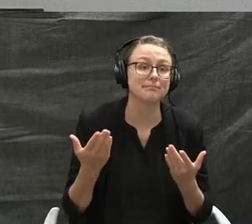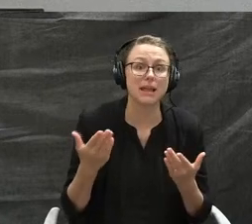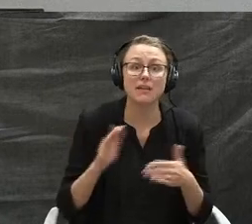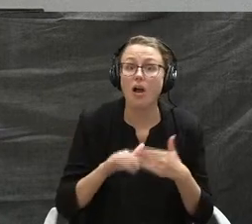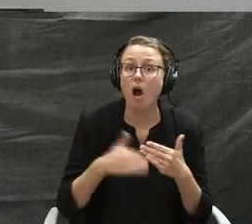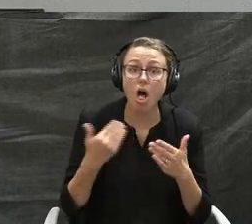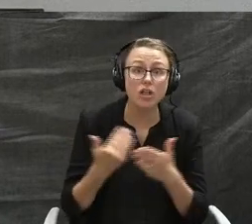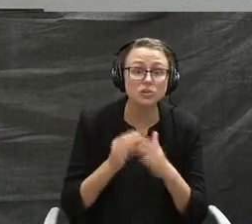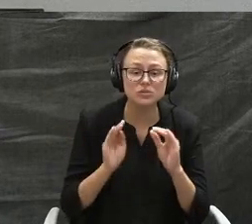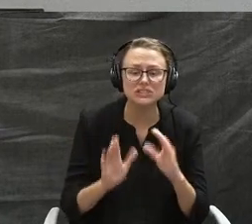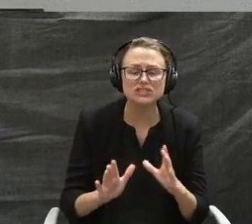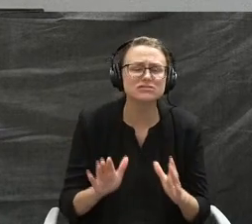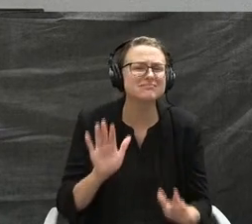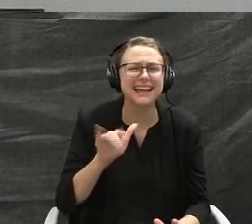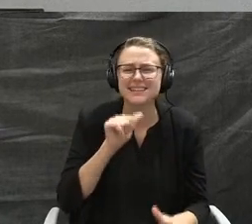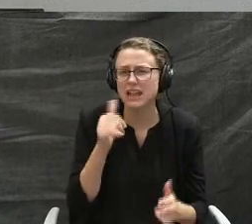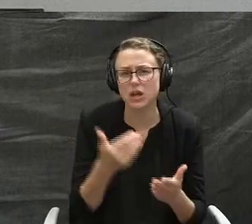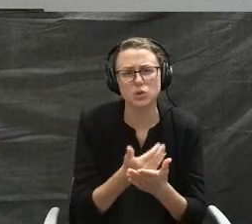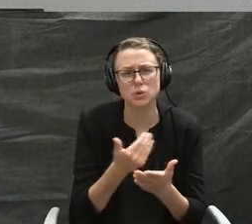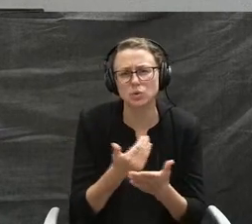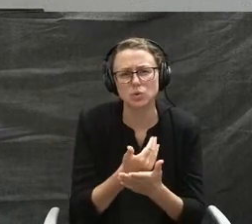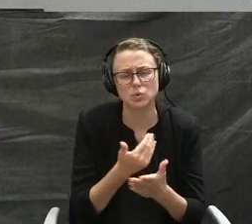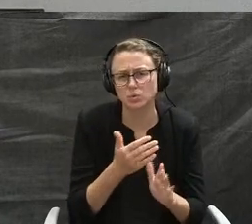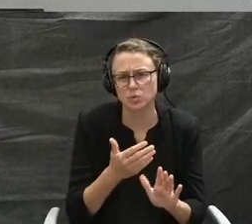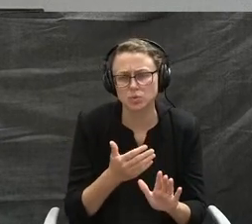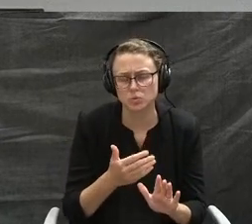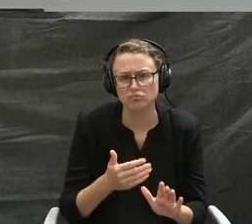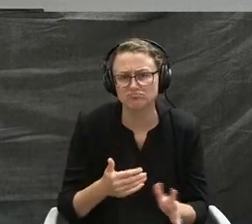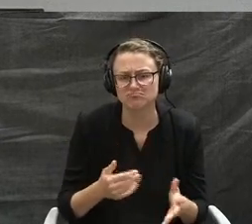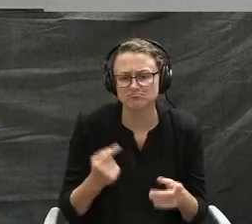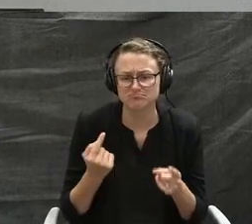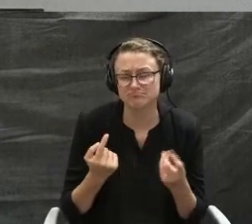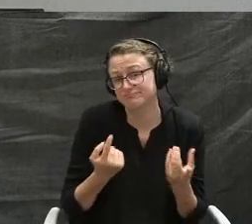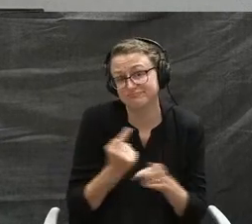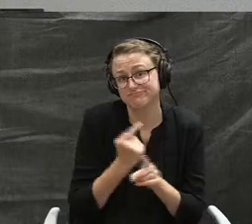that's not unusual for high school kids to have to change teachers.